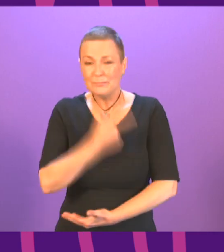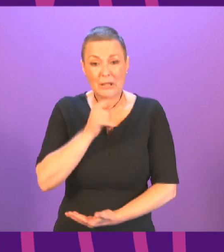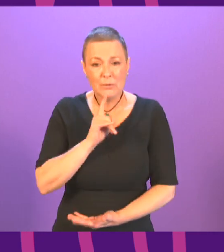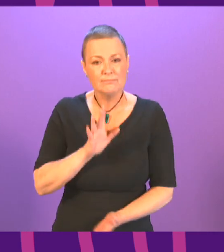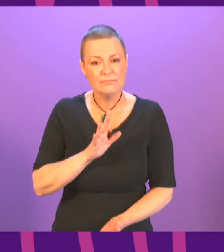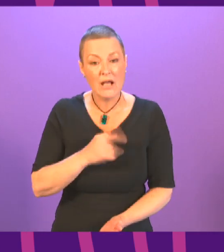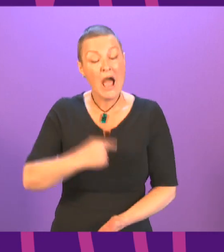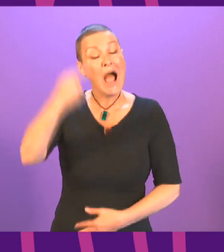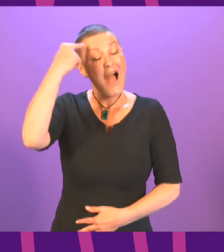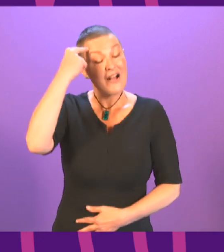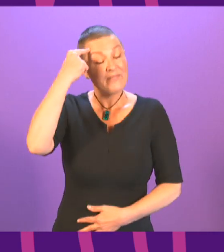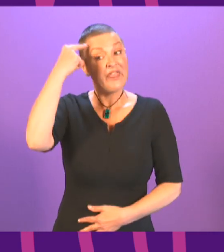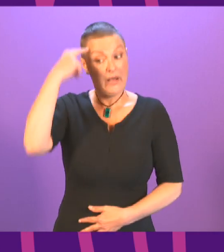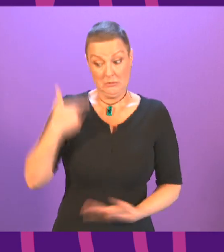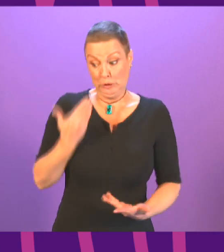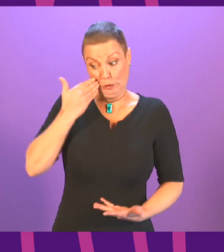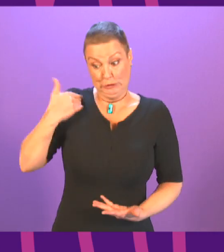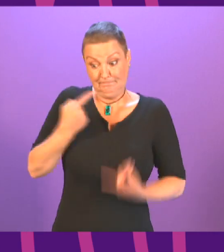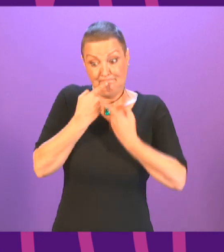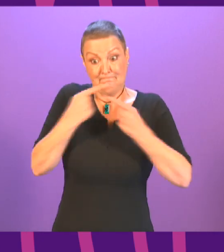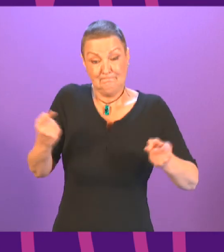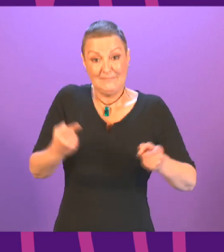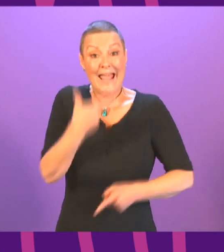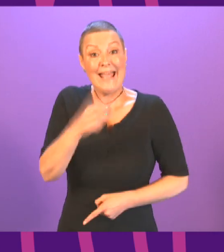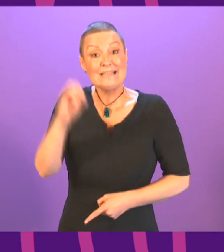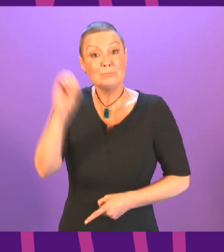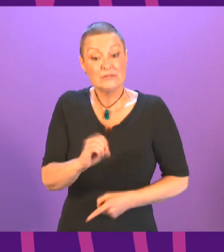I understand that the Chancellor of the Exchequer has just announced that the furlough scheme